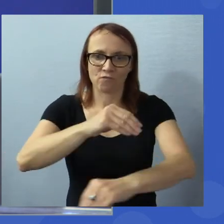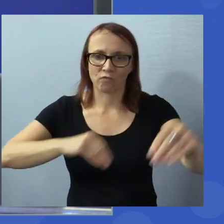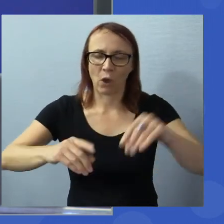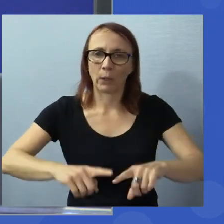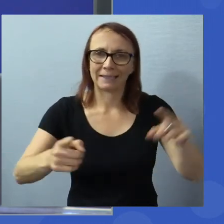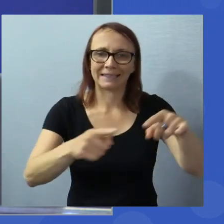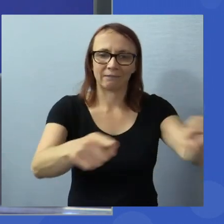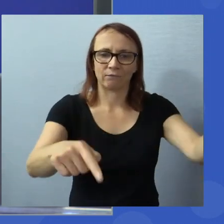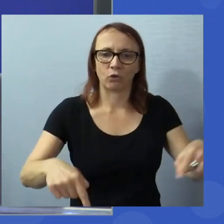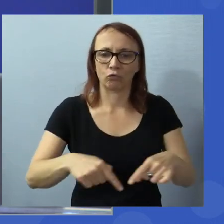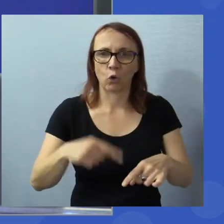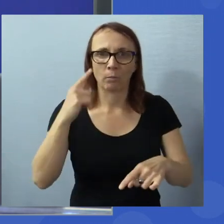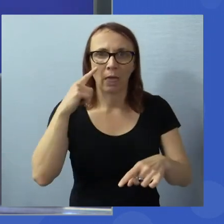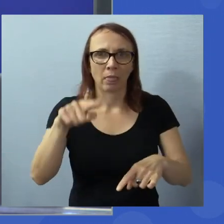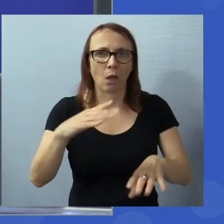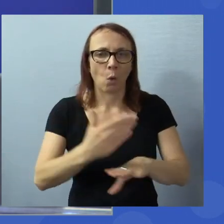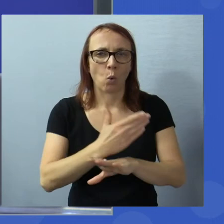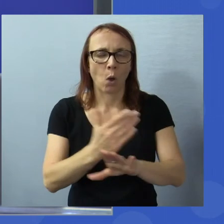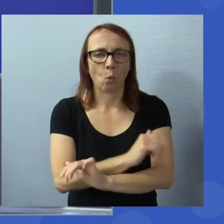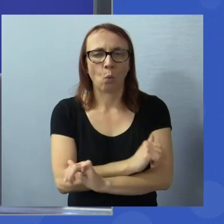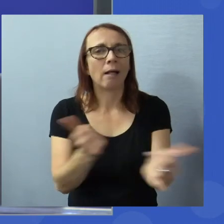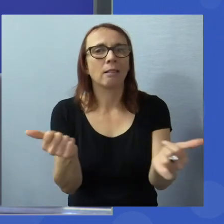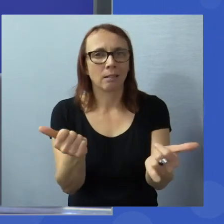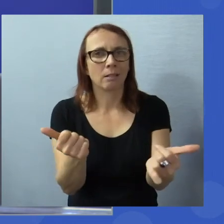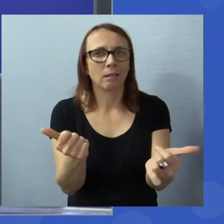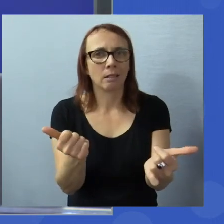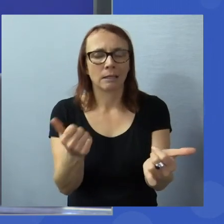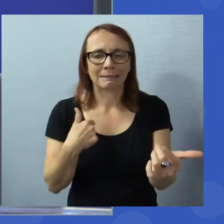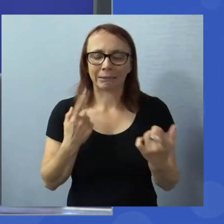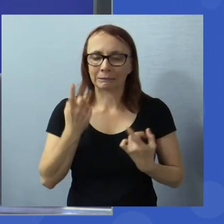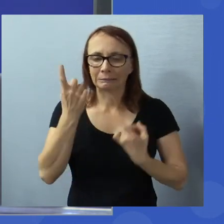using this room what really well we were kind of worried about it but I'm now